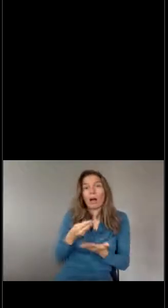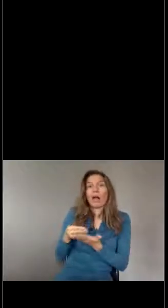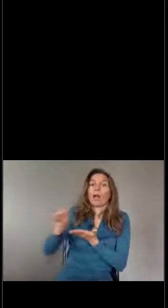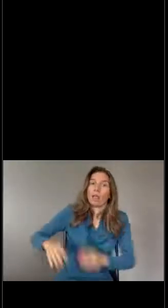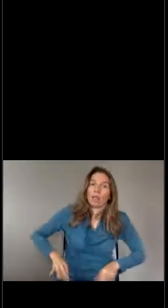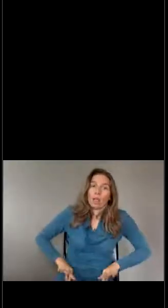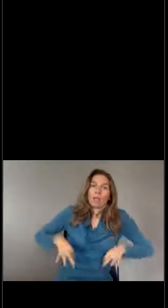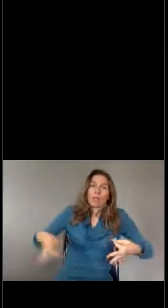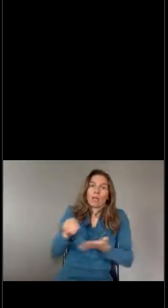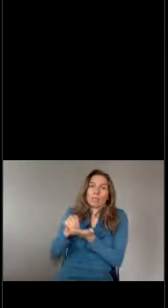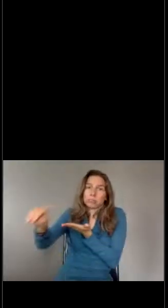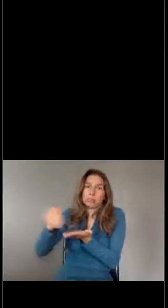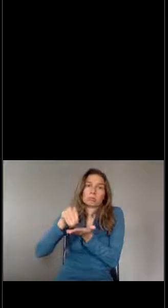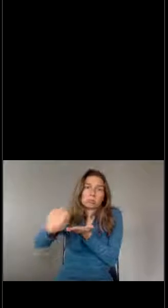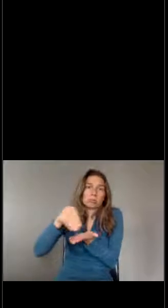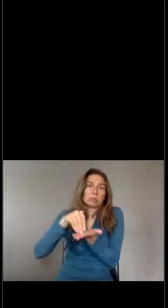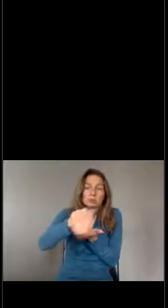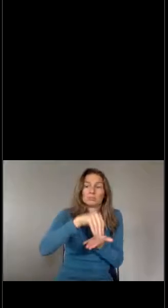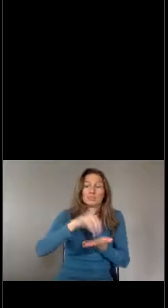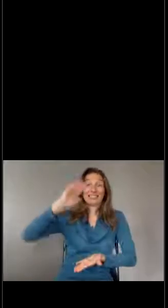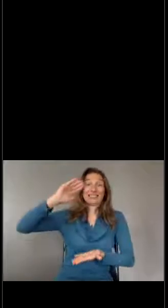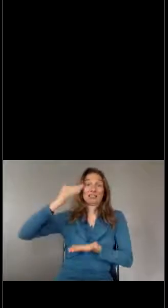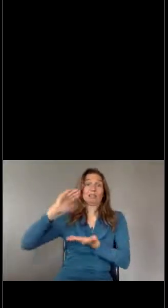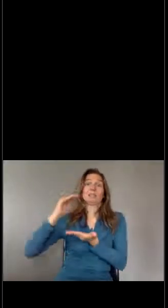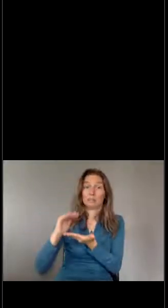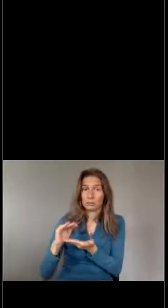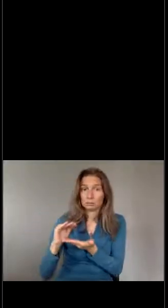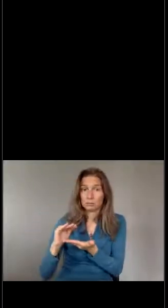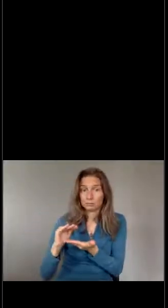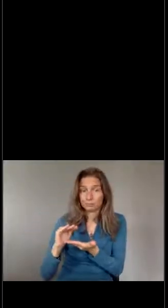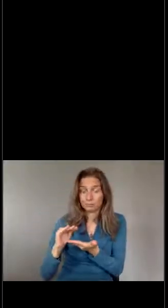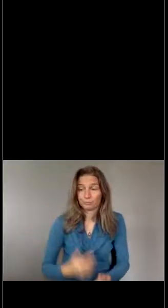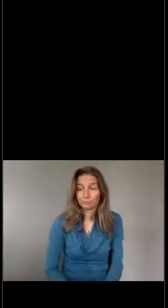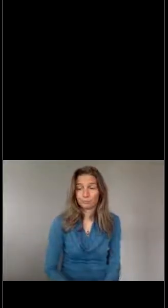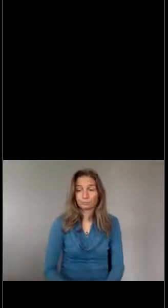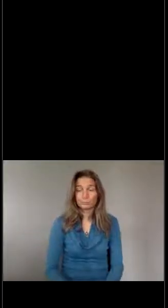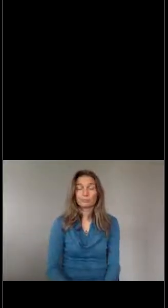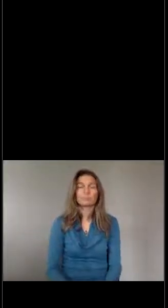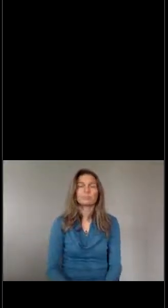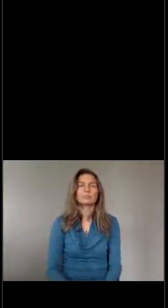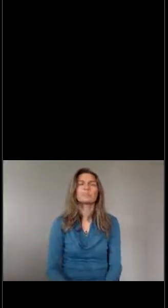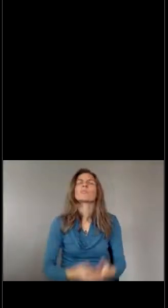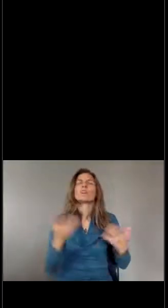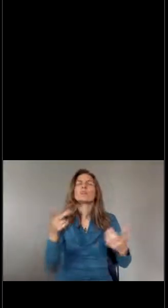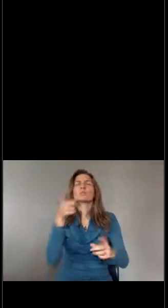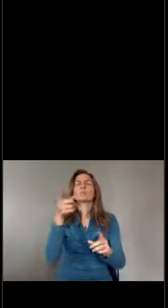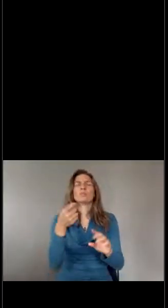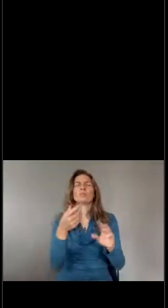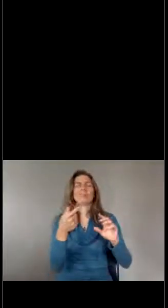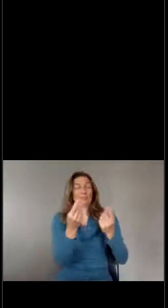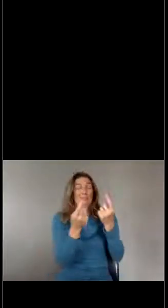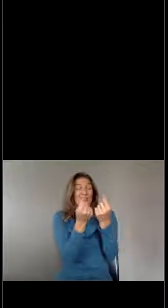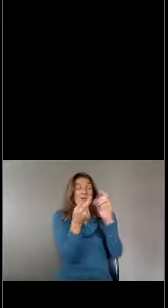To illustrate what we mean by extra costs, I'll go through a scenario. Let's say we have two individuals,